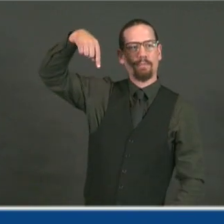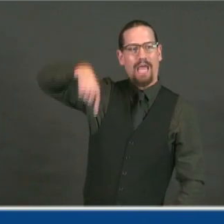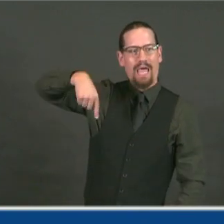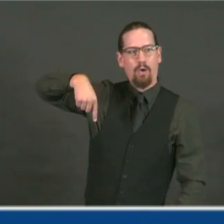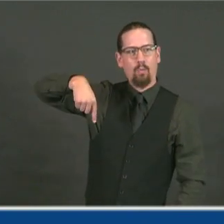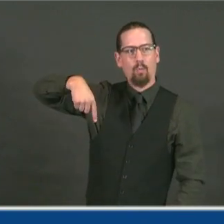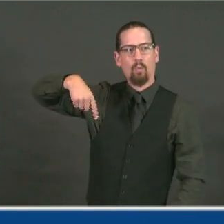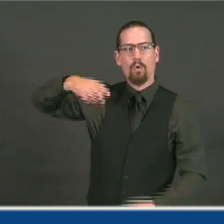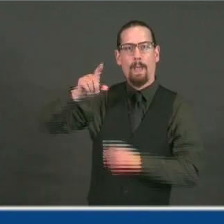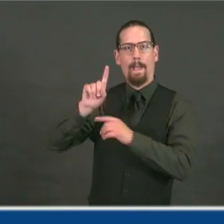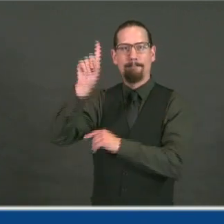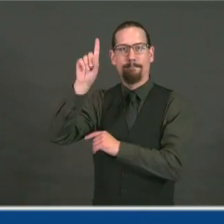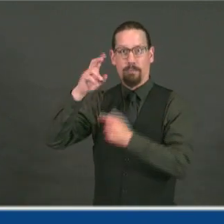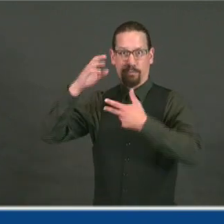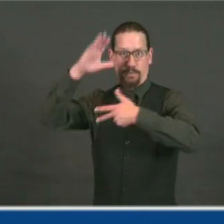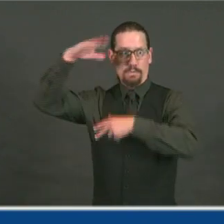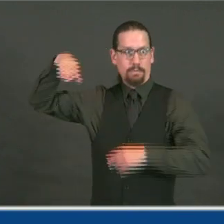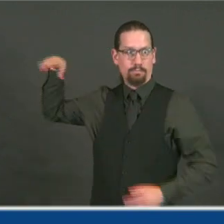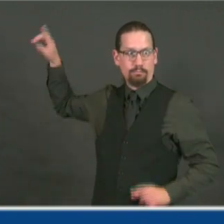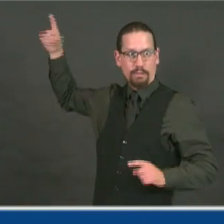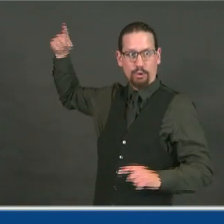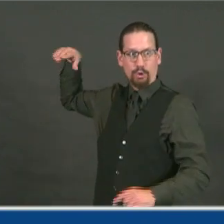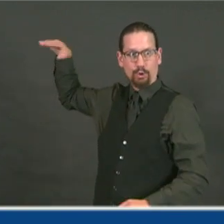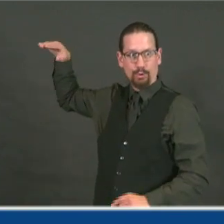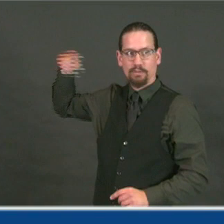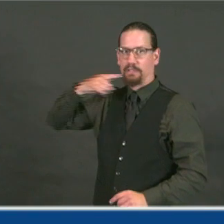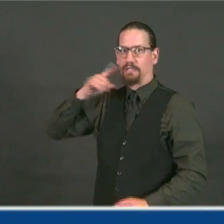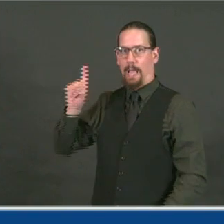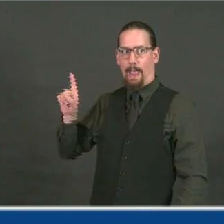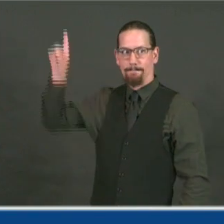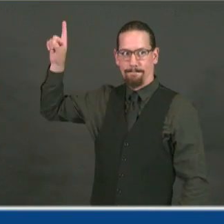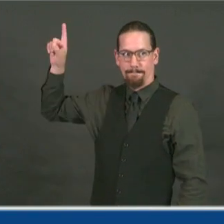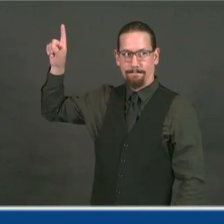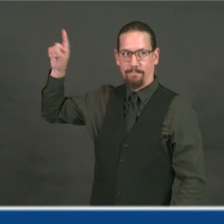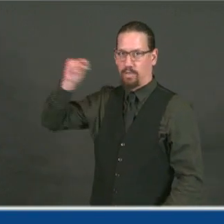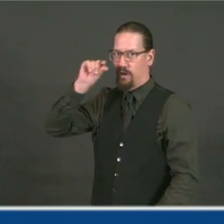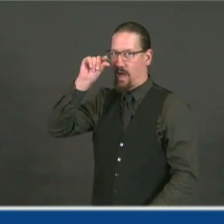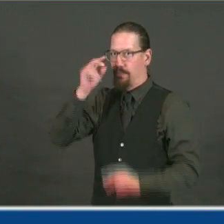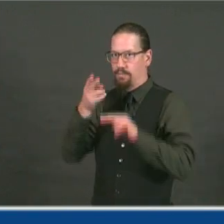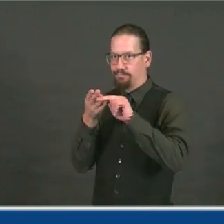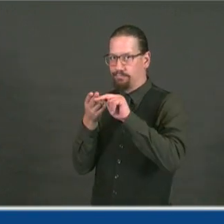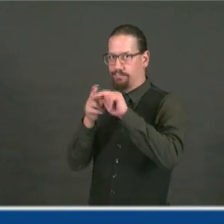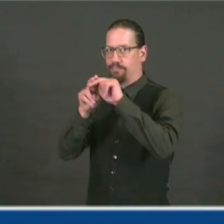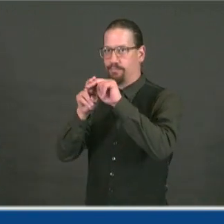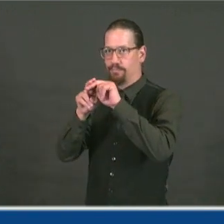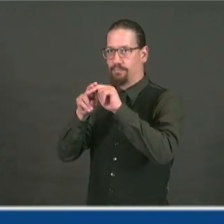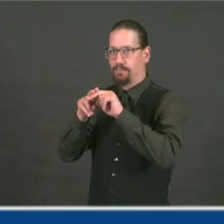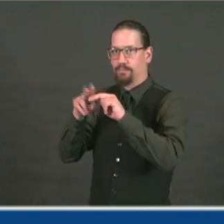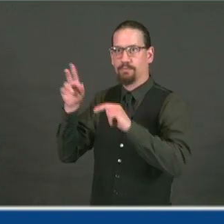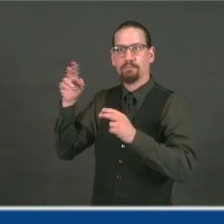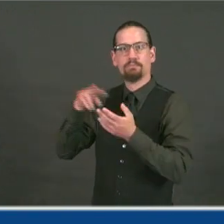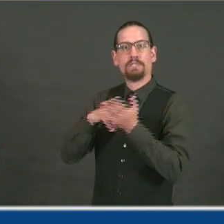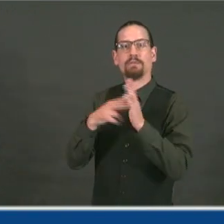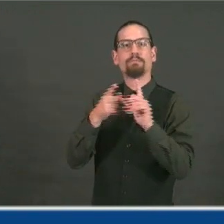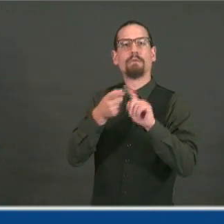THE BLUE ARROWS. THEY COMPARE EACH OF THOSE THREE DATA POINTS TO THE PREVIOUS WEEK.